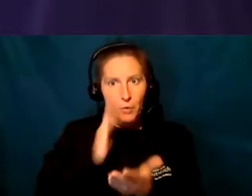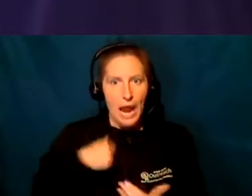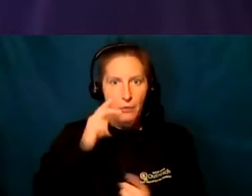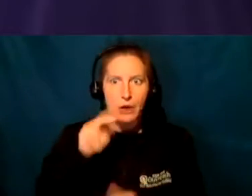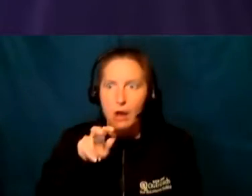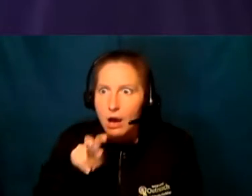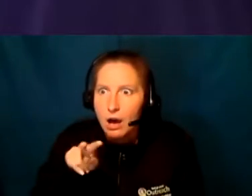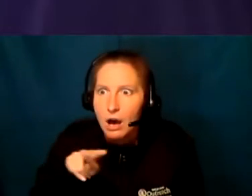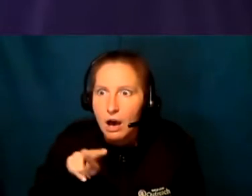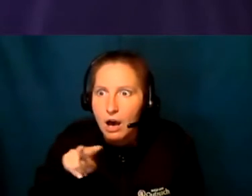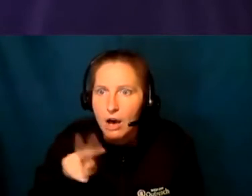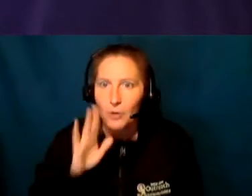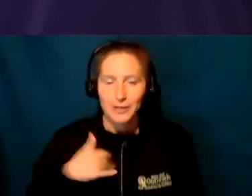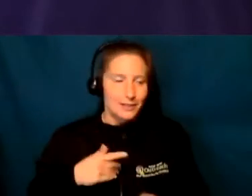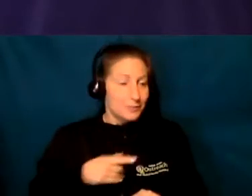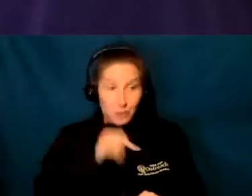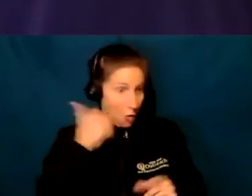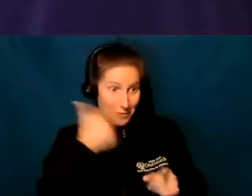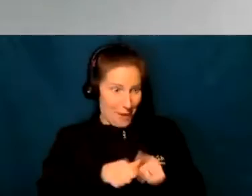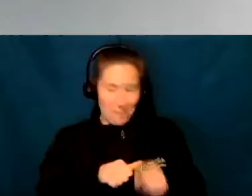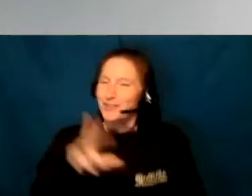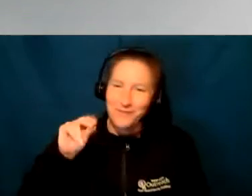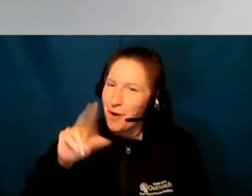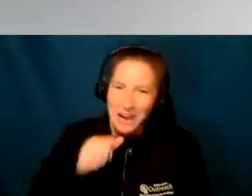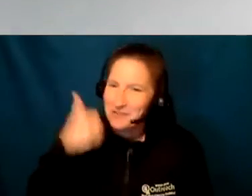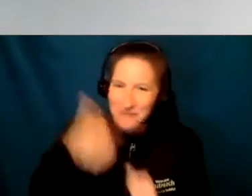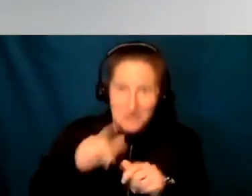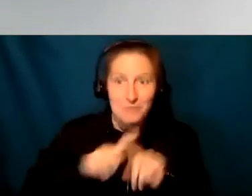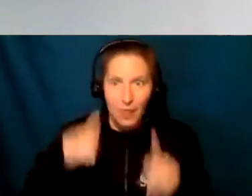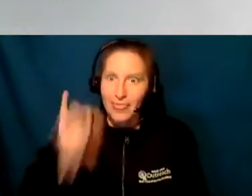Maryann: You don't remember that though? Johnna: I don't, no. Maryann: So going to school